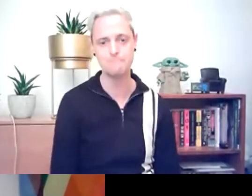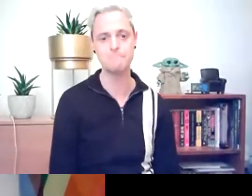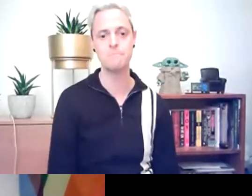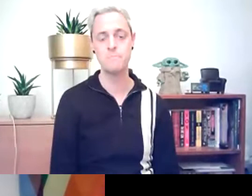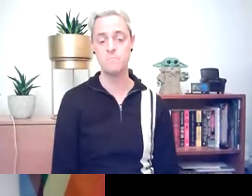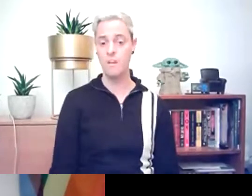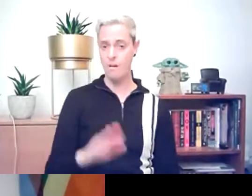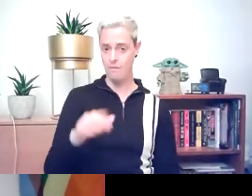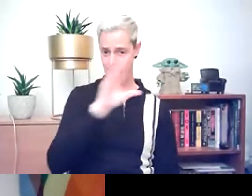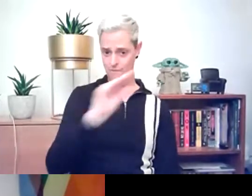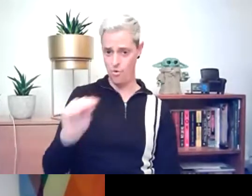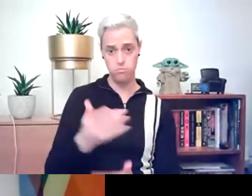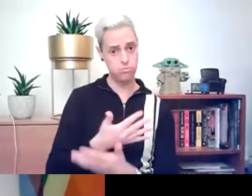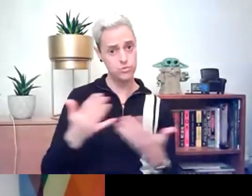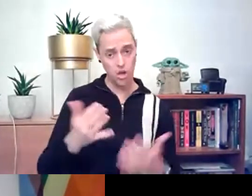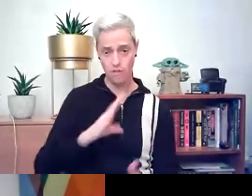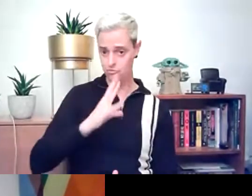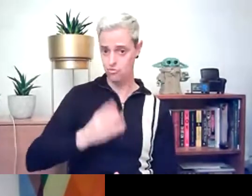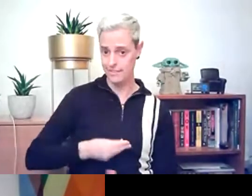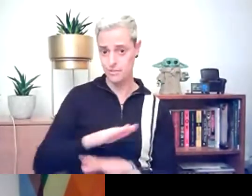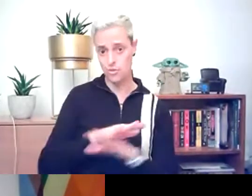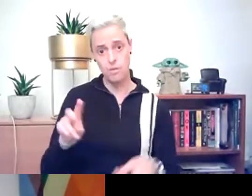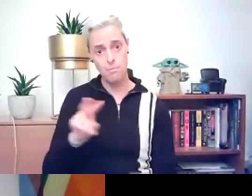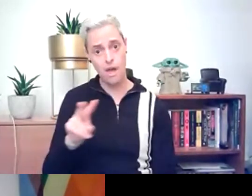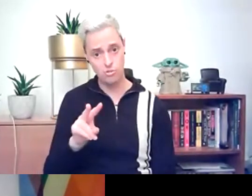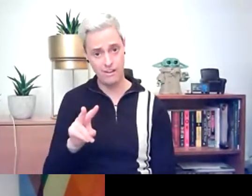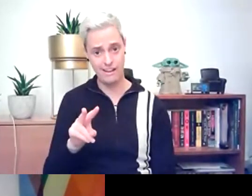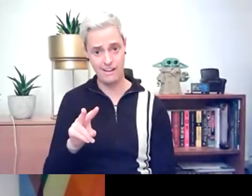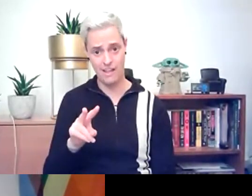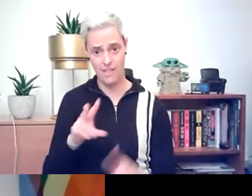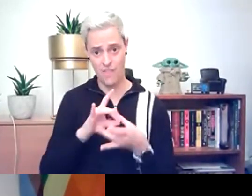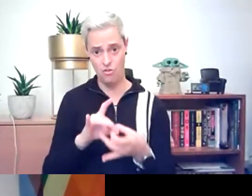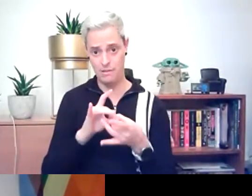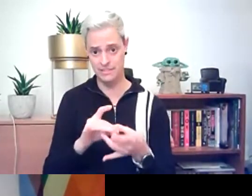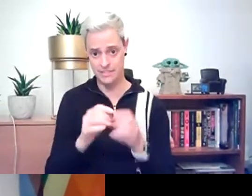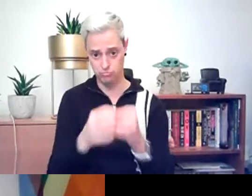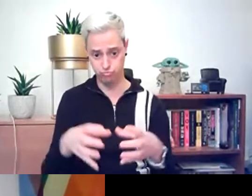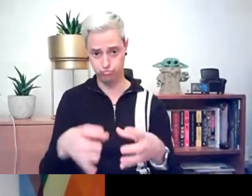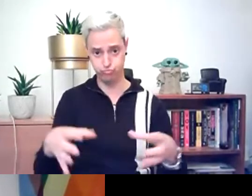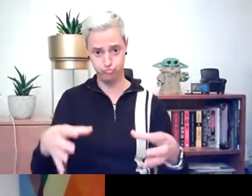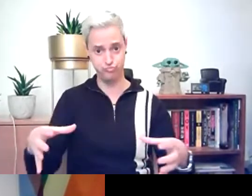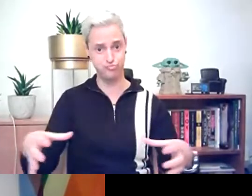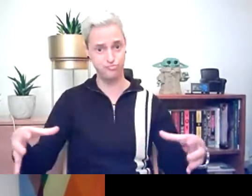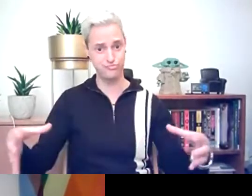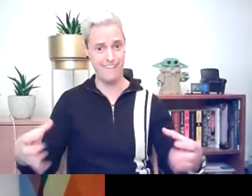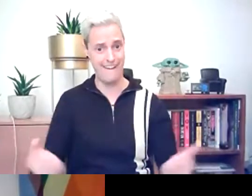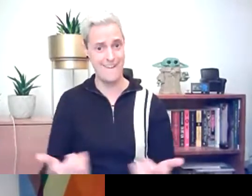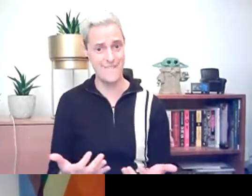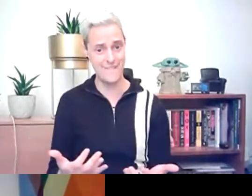there's quite a lot of trends and non binary therapists out there now there's, you know, we're growing a number it's just really positive. 18:50:28 Yeah, that's very positive again